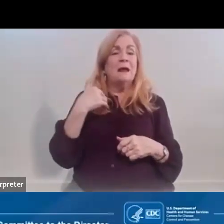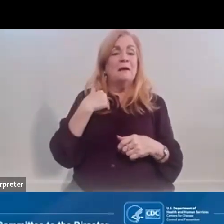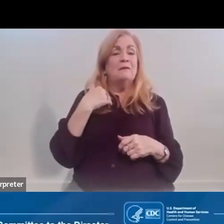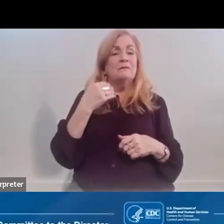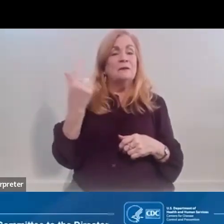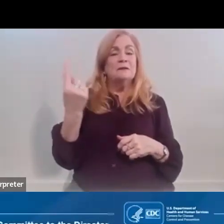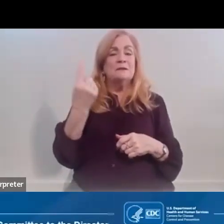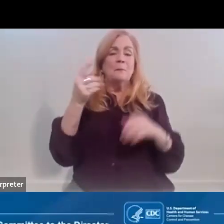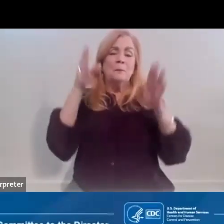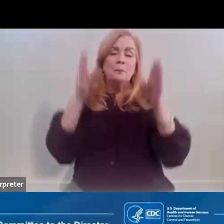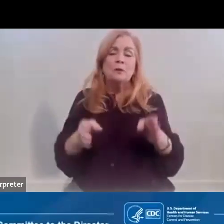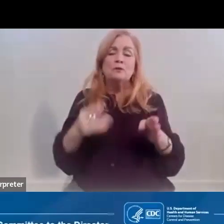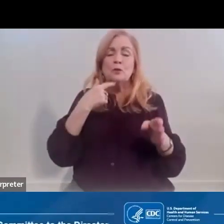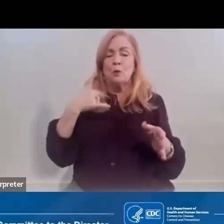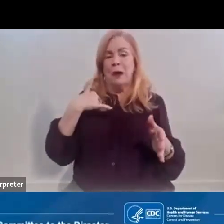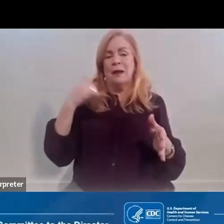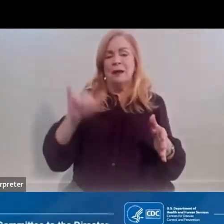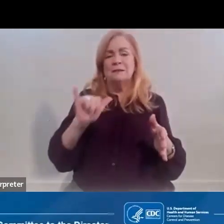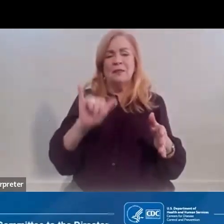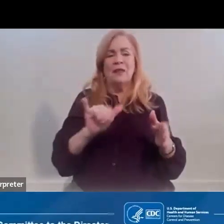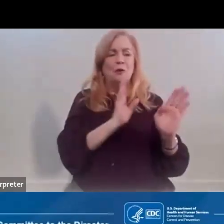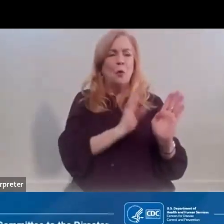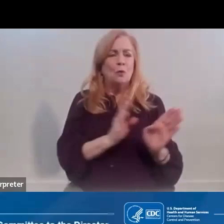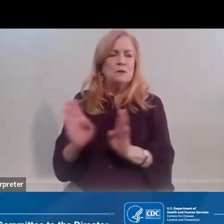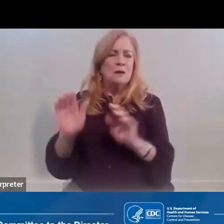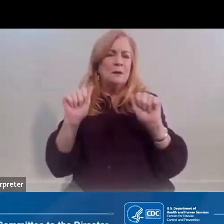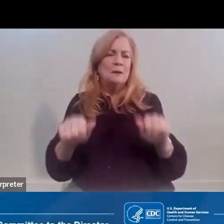of organizational perspective really can help to break down some of the siloing that occurs.